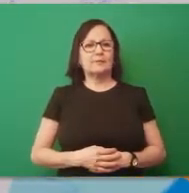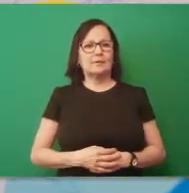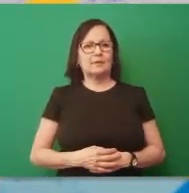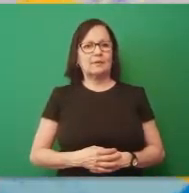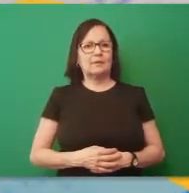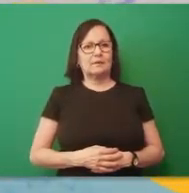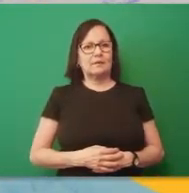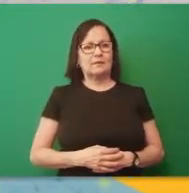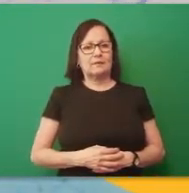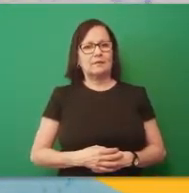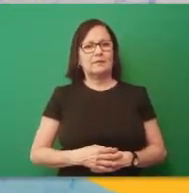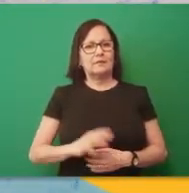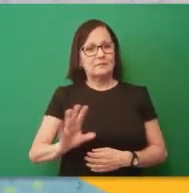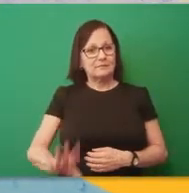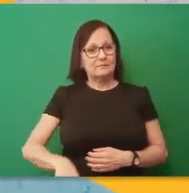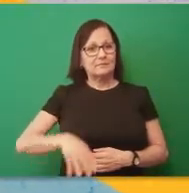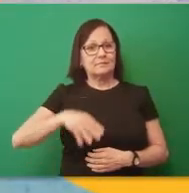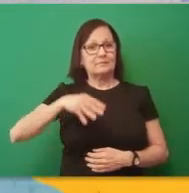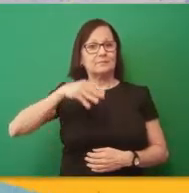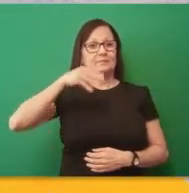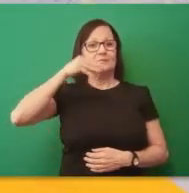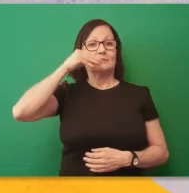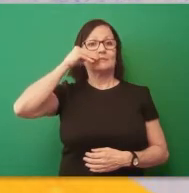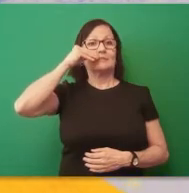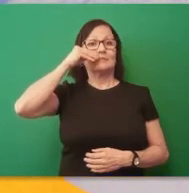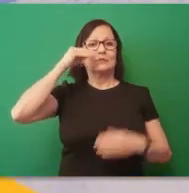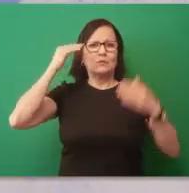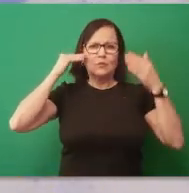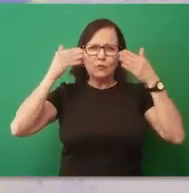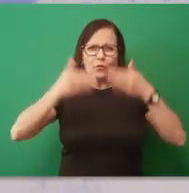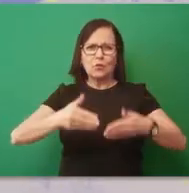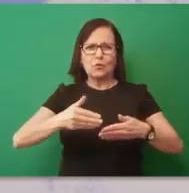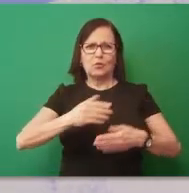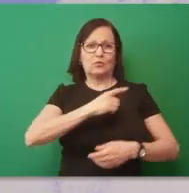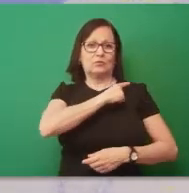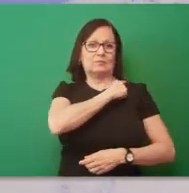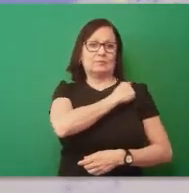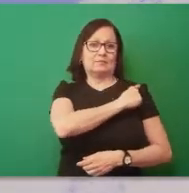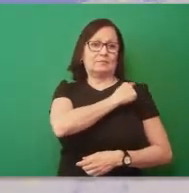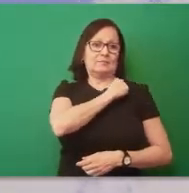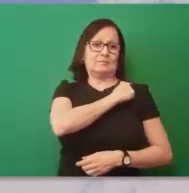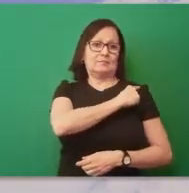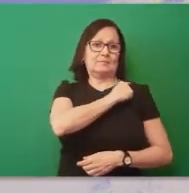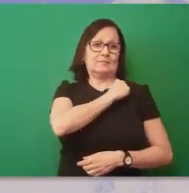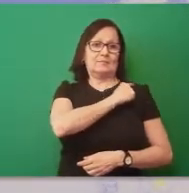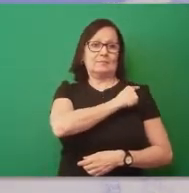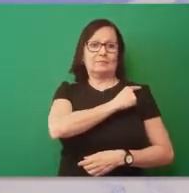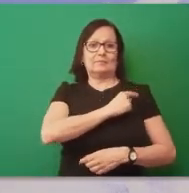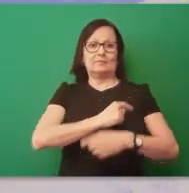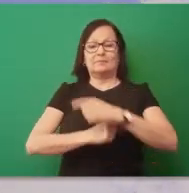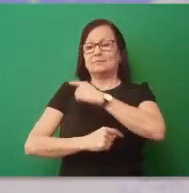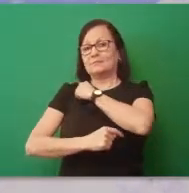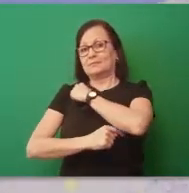Bringing our attention to the top of the shoulders. The right and the left.